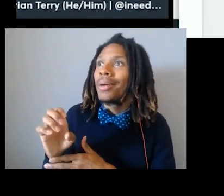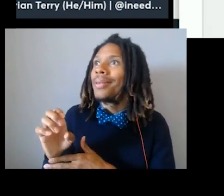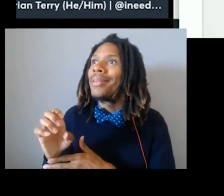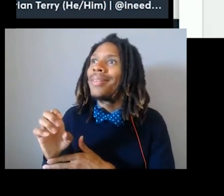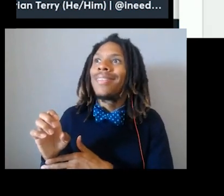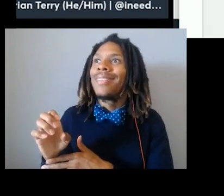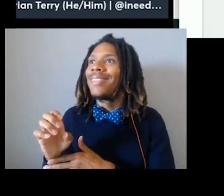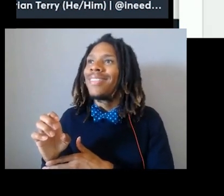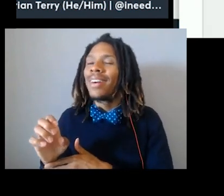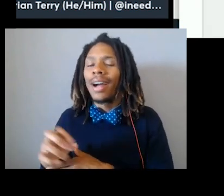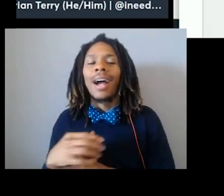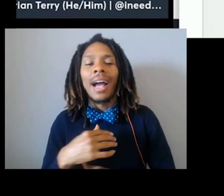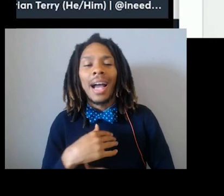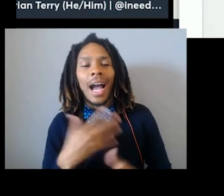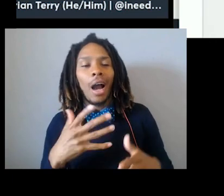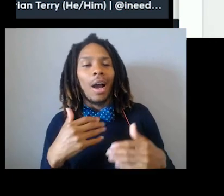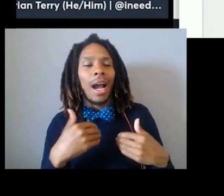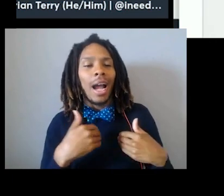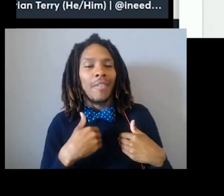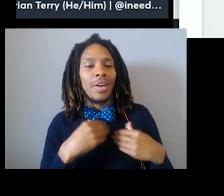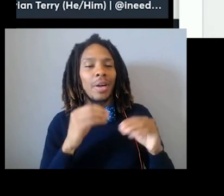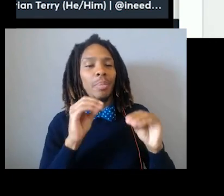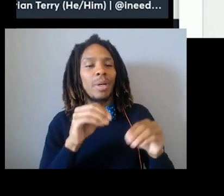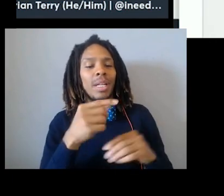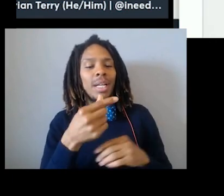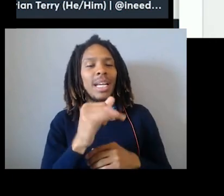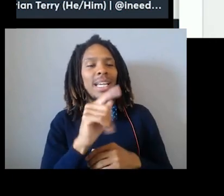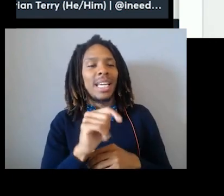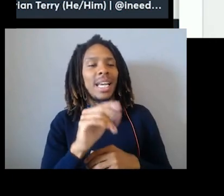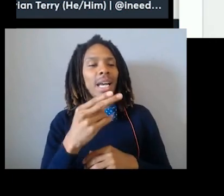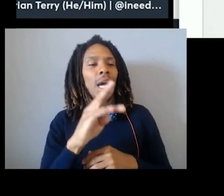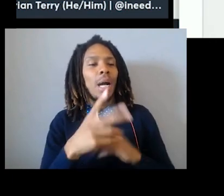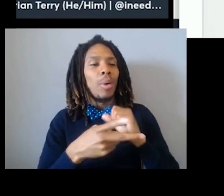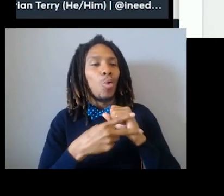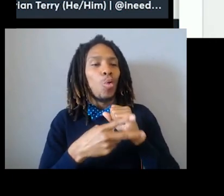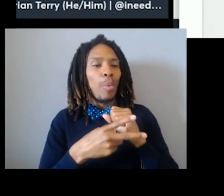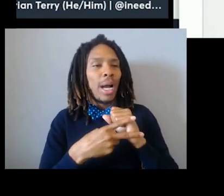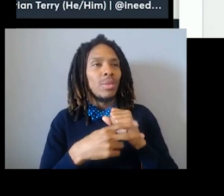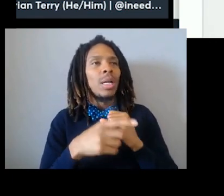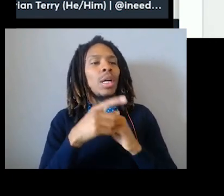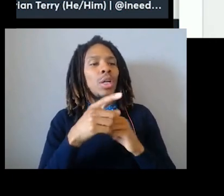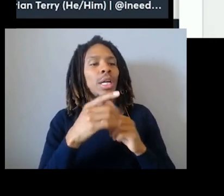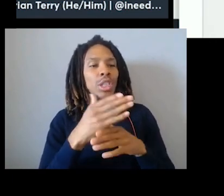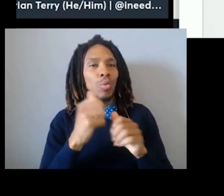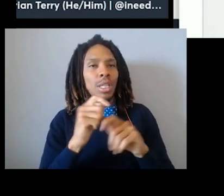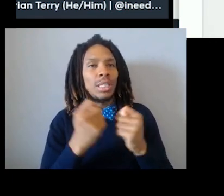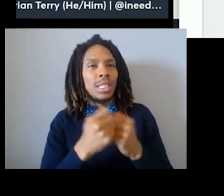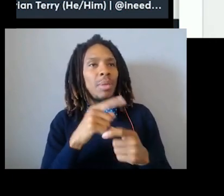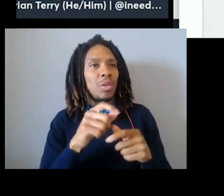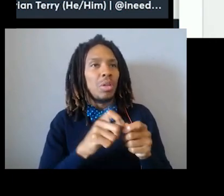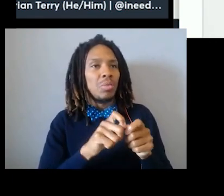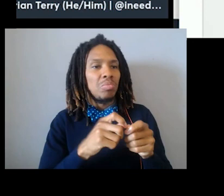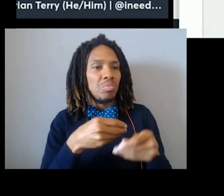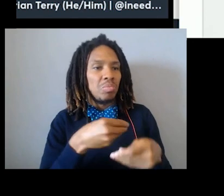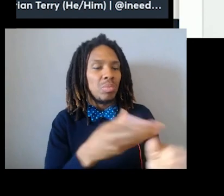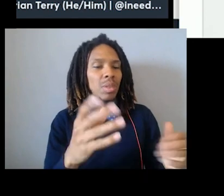I already have it in the get up repository. I'll show that with the team and then you guys can get it out of show notes. That's great. Exciting. I can't wait to play with it.